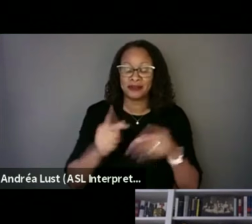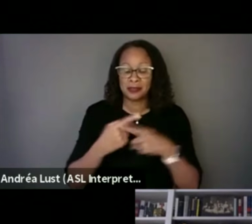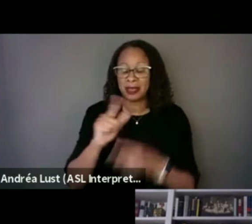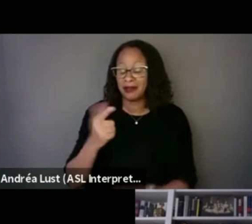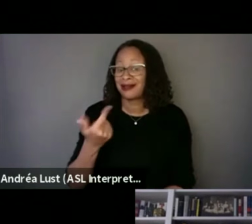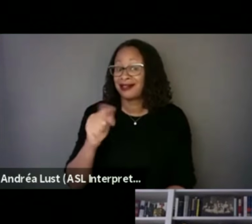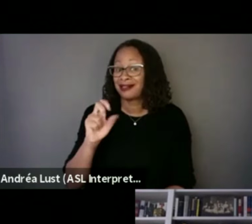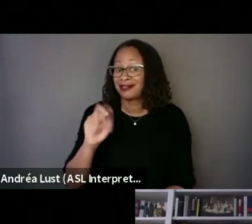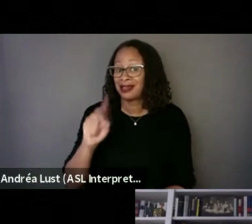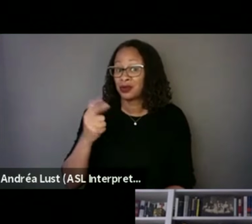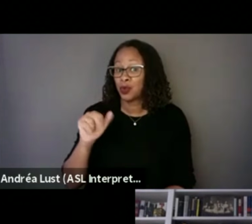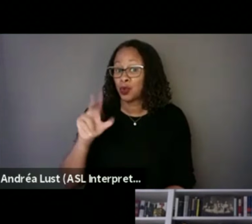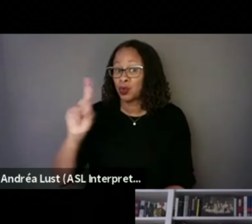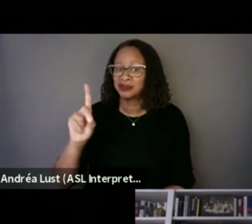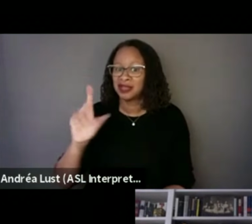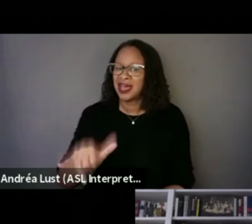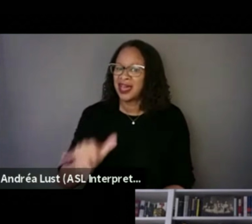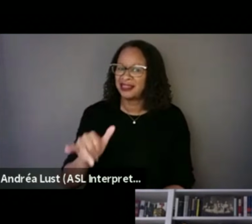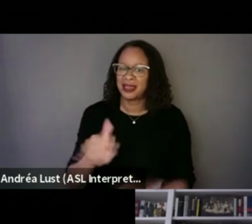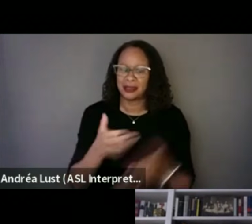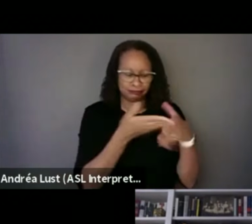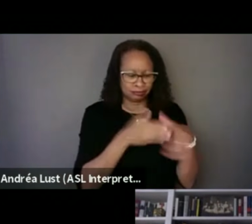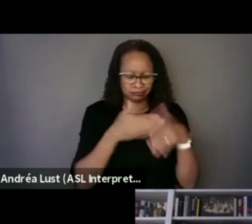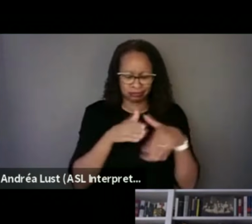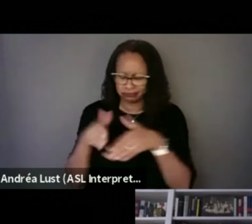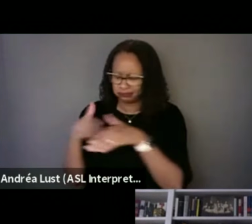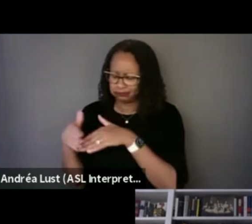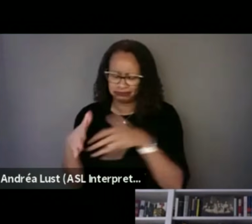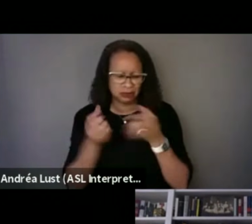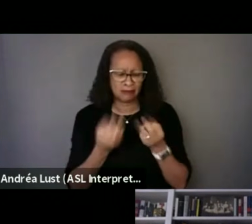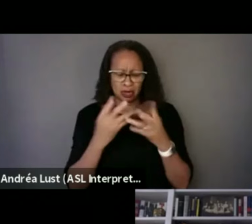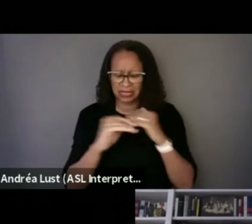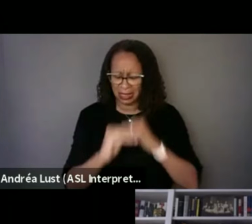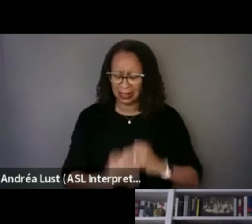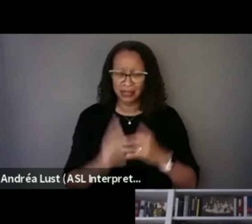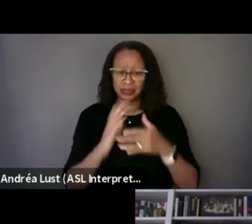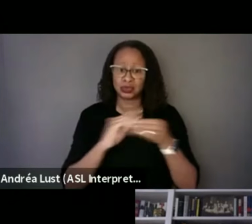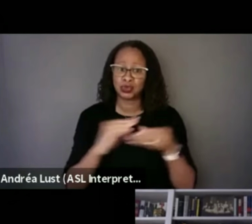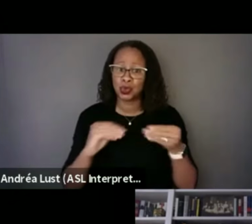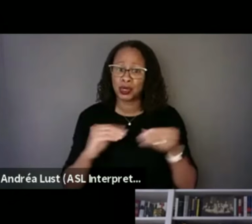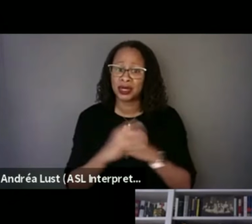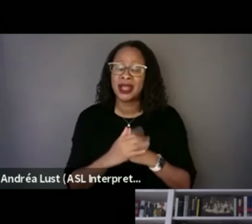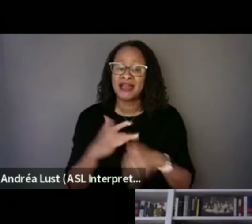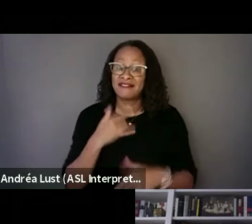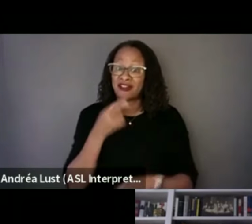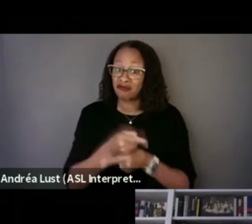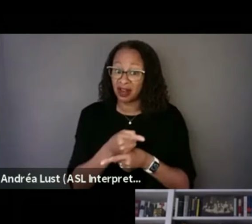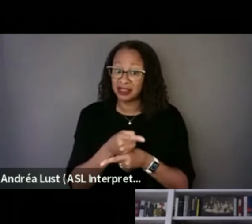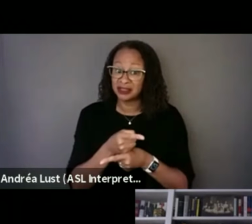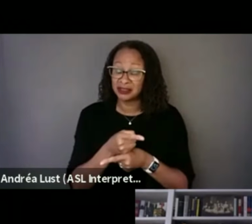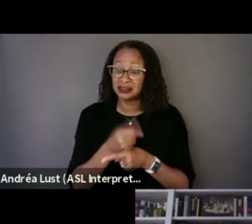that's sort of fragmented and fractured and multilayered story felt right for this film.